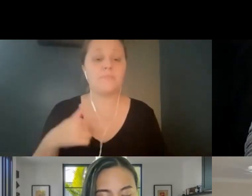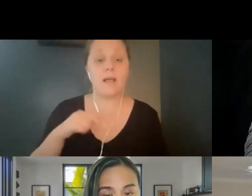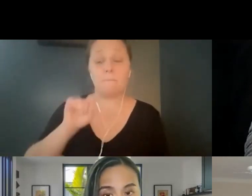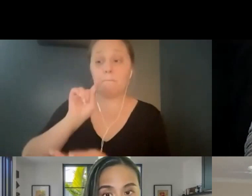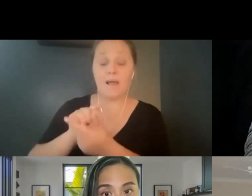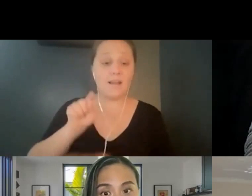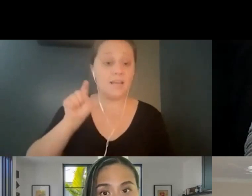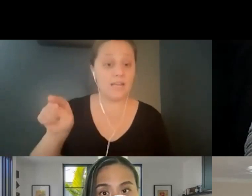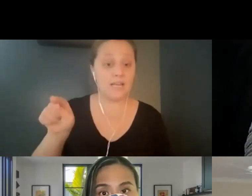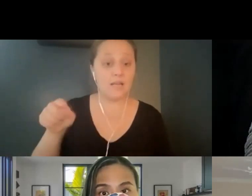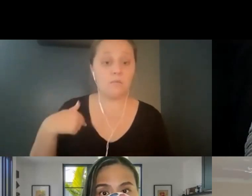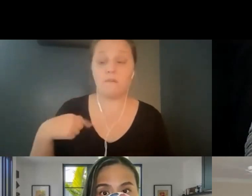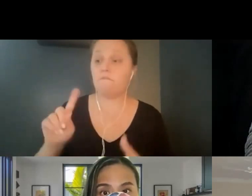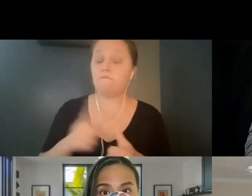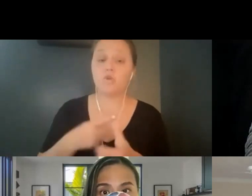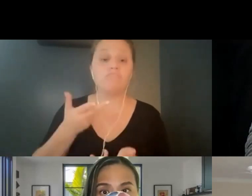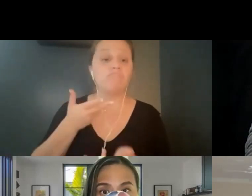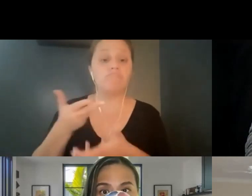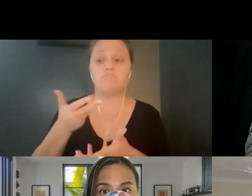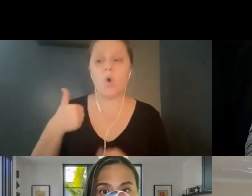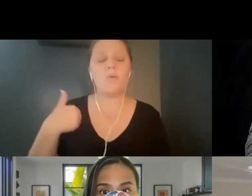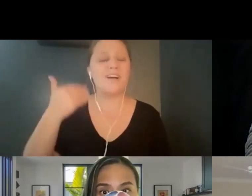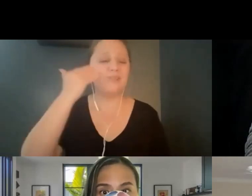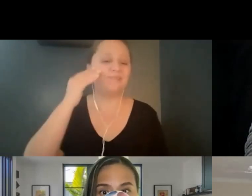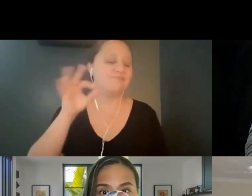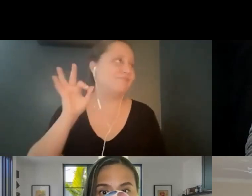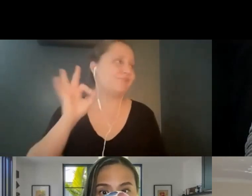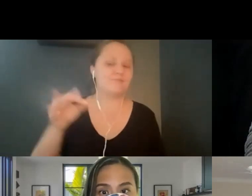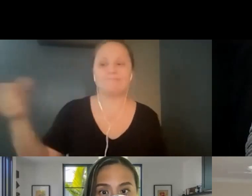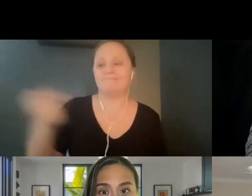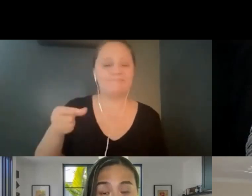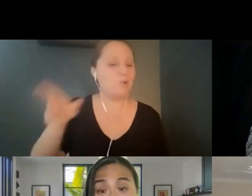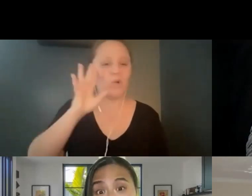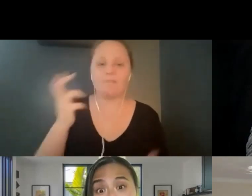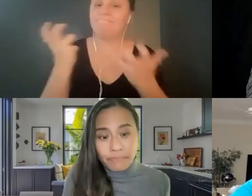first conversation we had, that this guy is going to work with me. There was just no way.